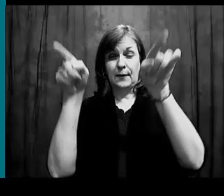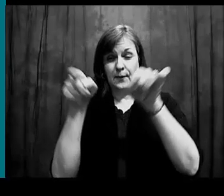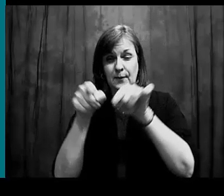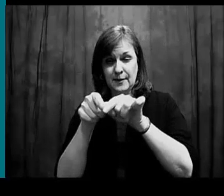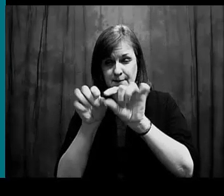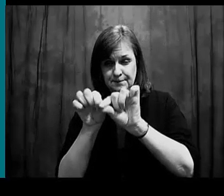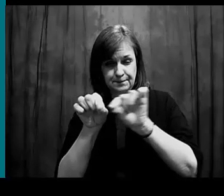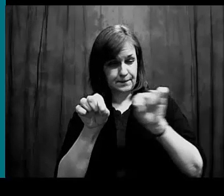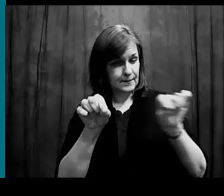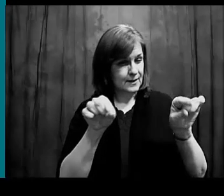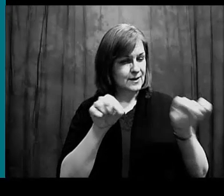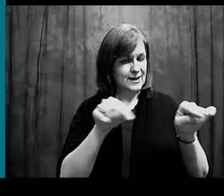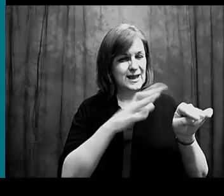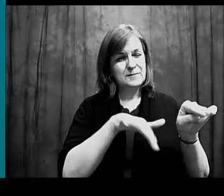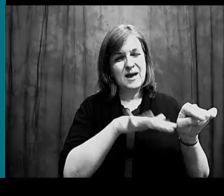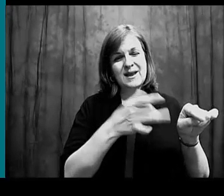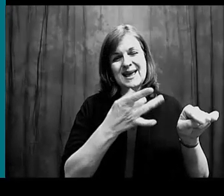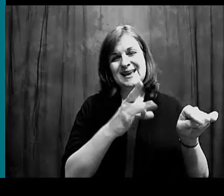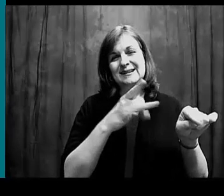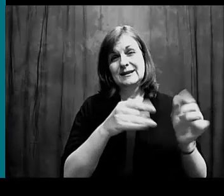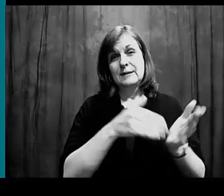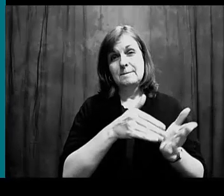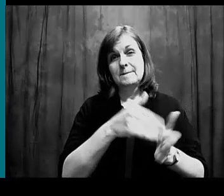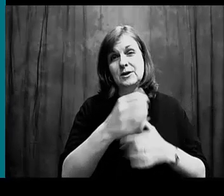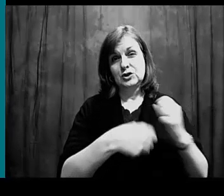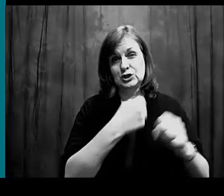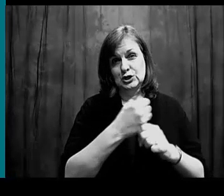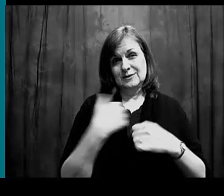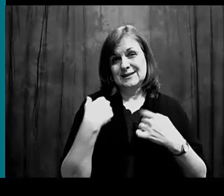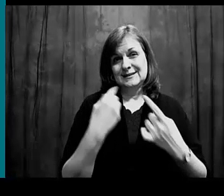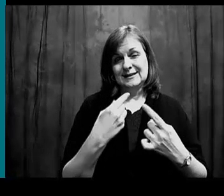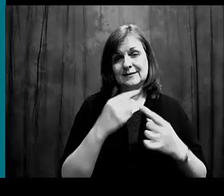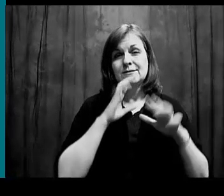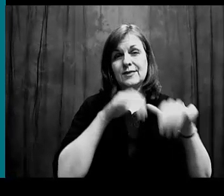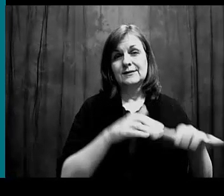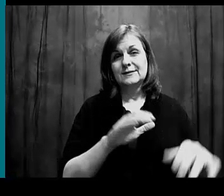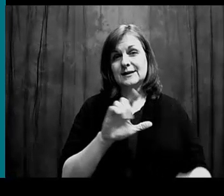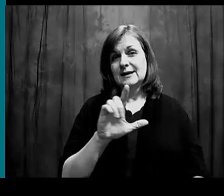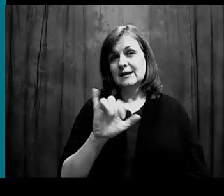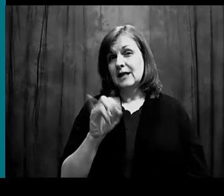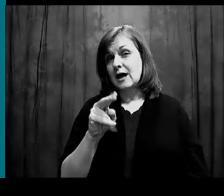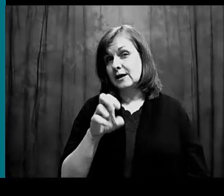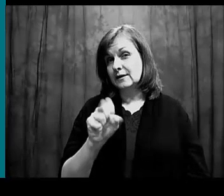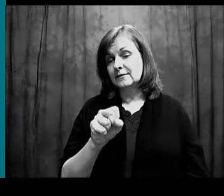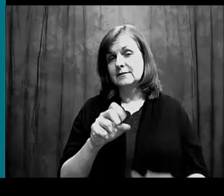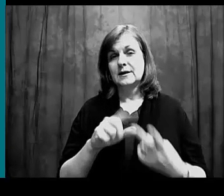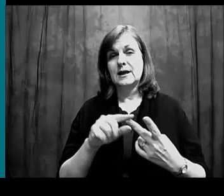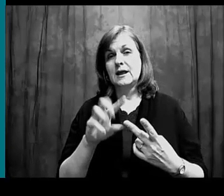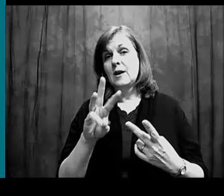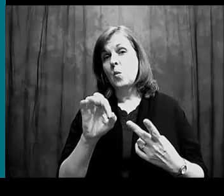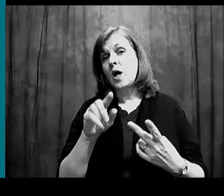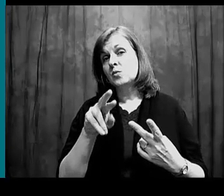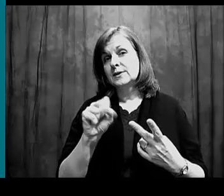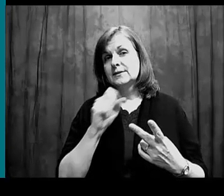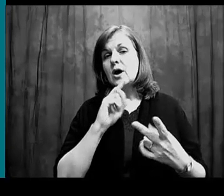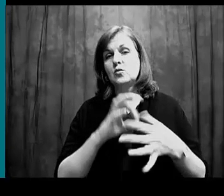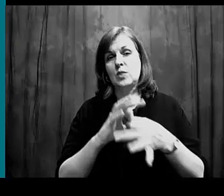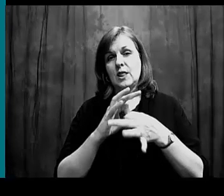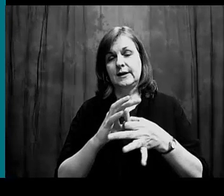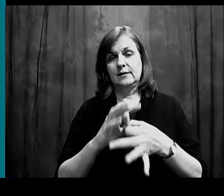say OK it's been about 18 million years since sea lions and walruses were related [through a ccommon ancestor]